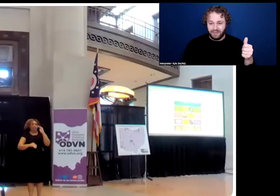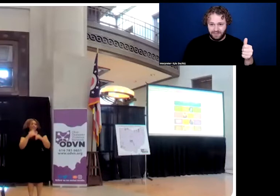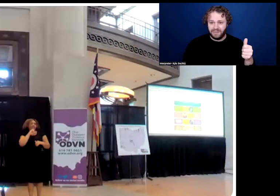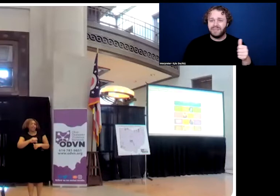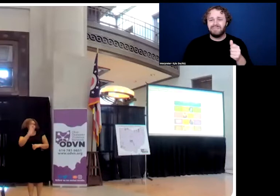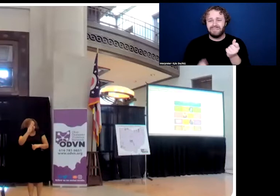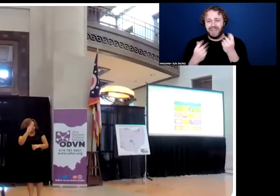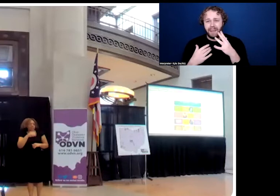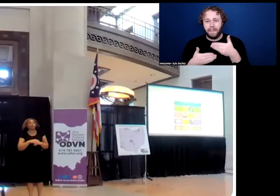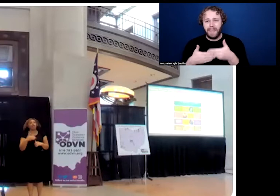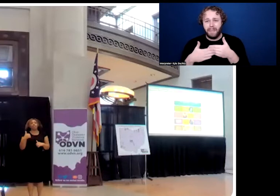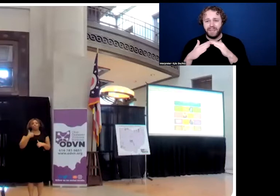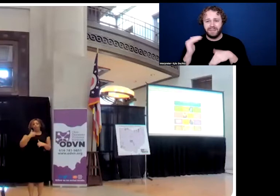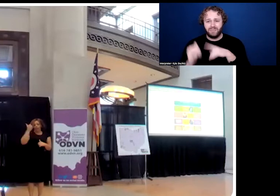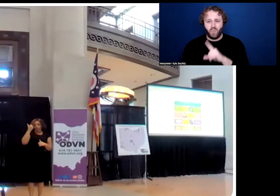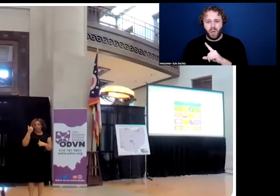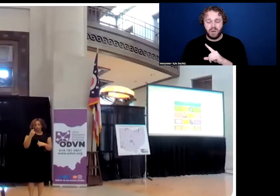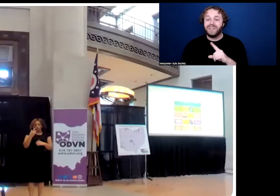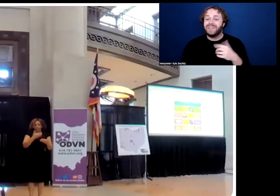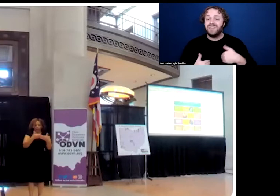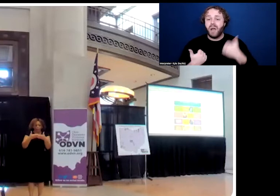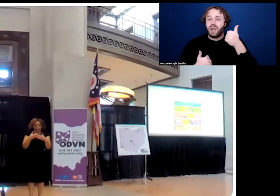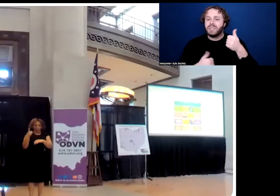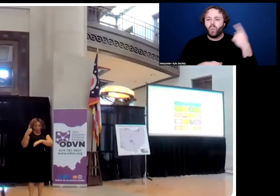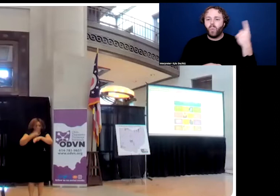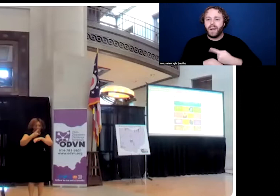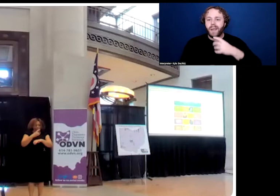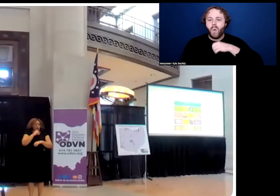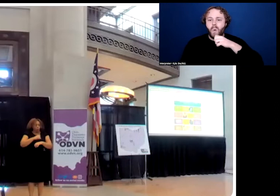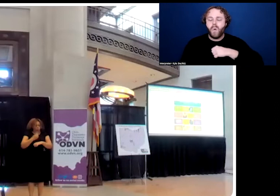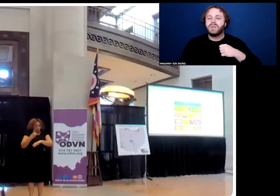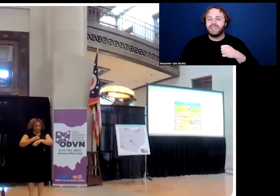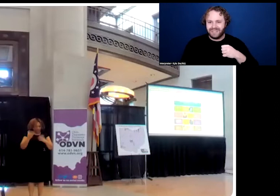The youngest victim was one day old who died from a gunshot wound a day after being delivered.